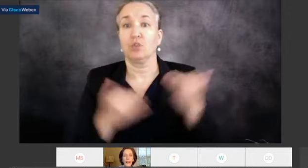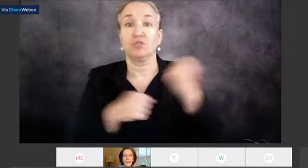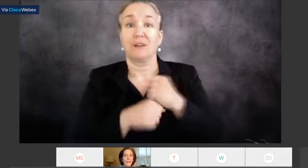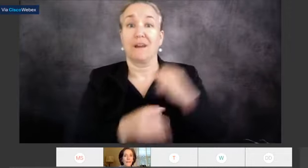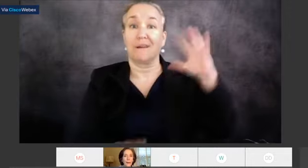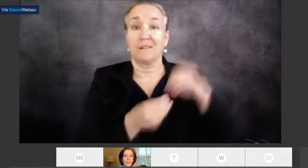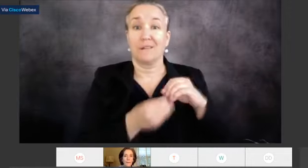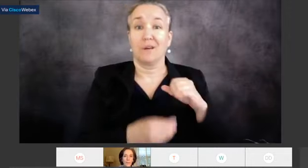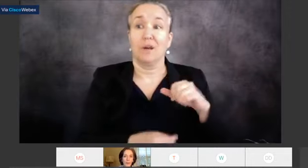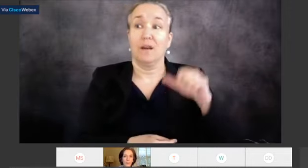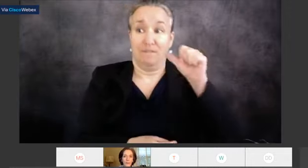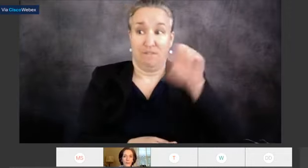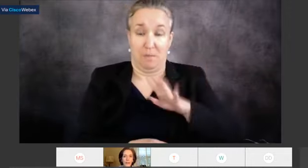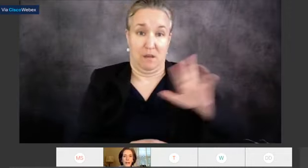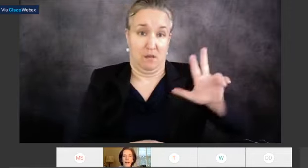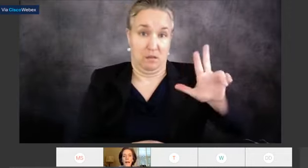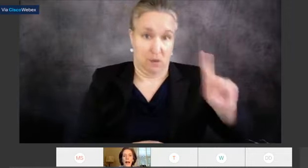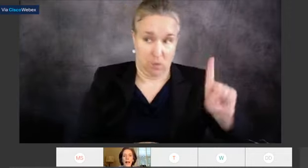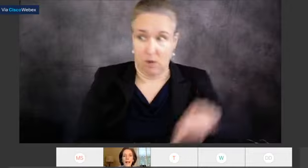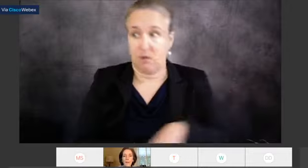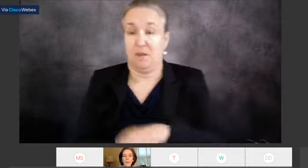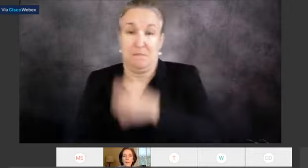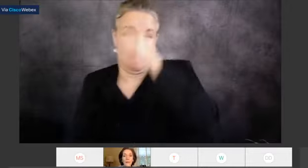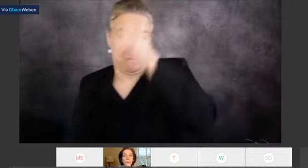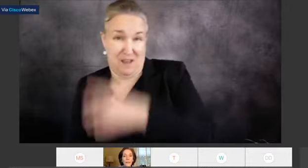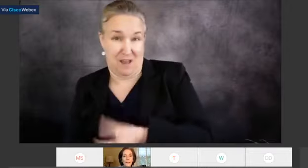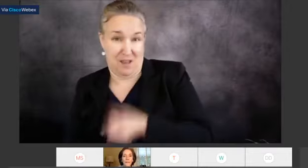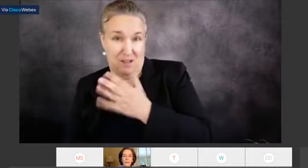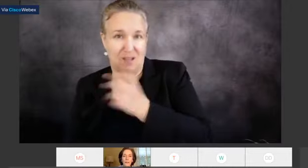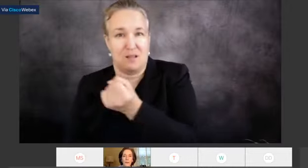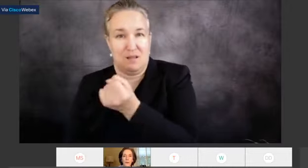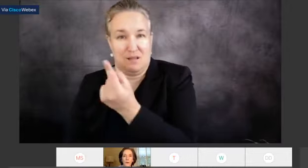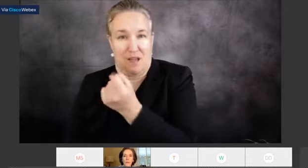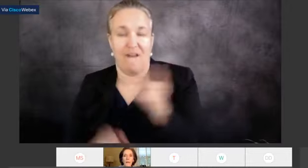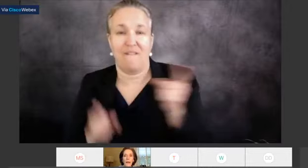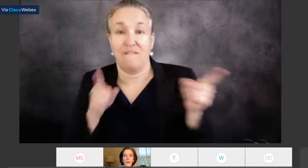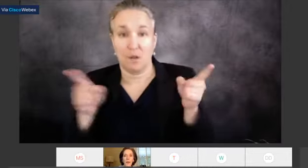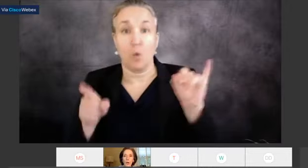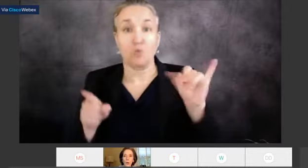and 11 males i am also pleased to confirm that no